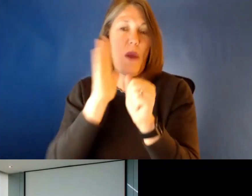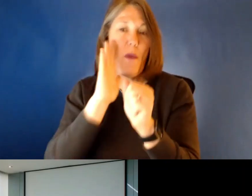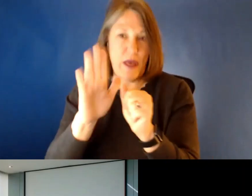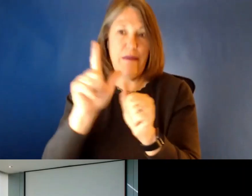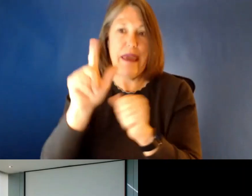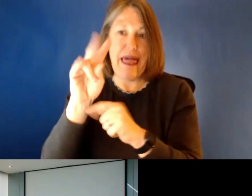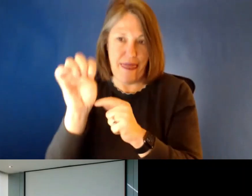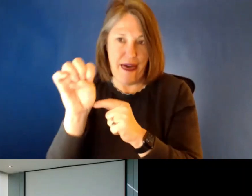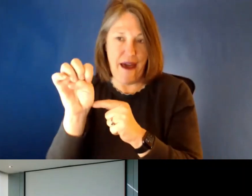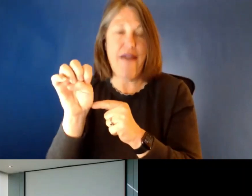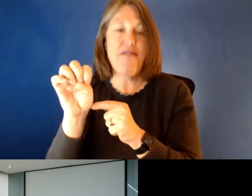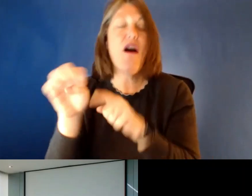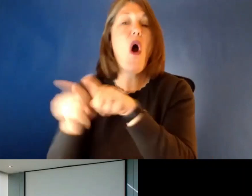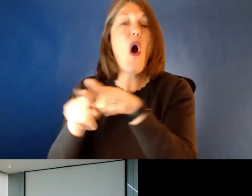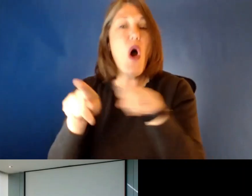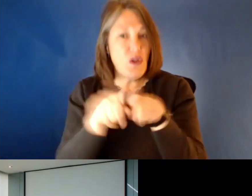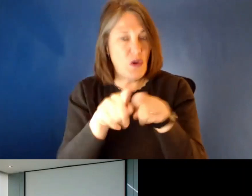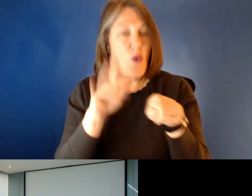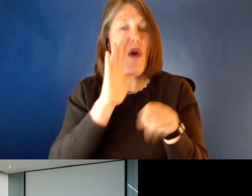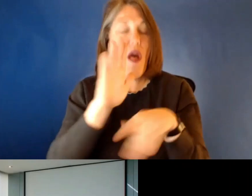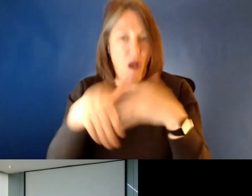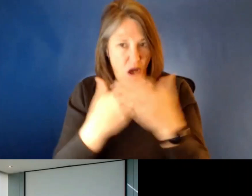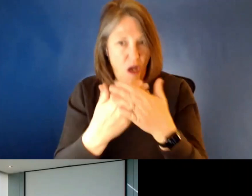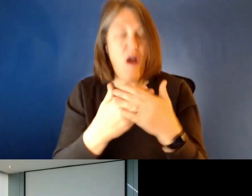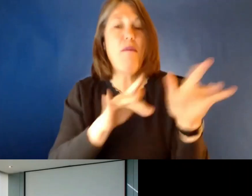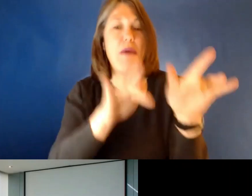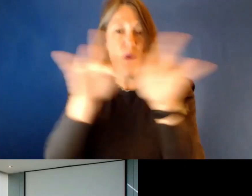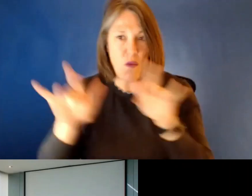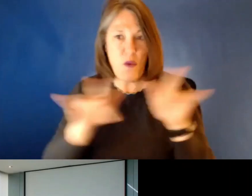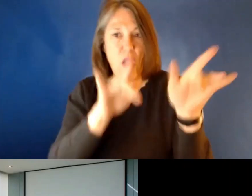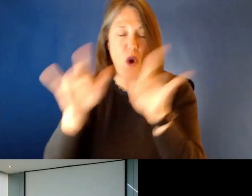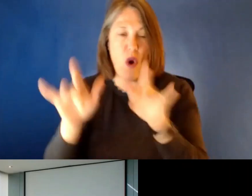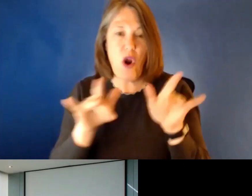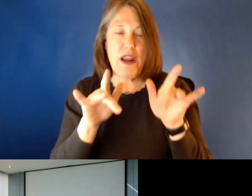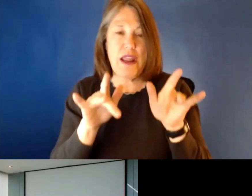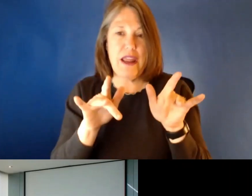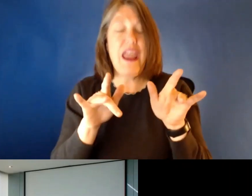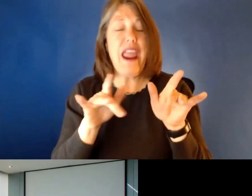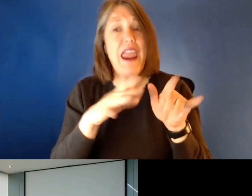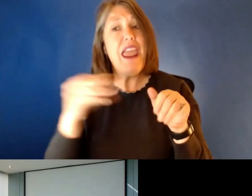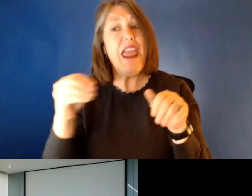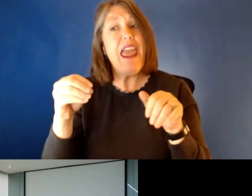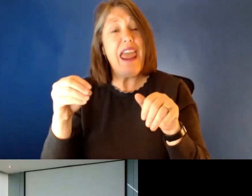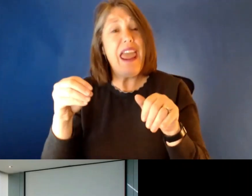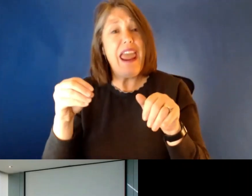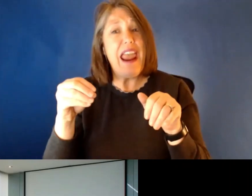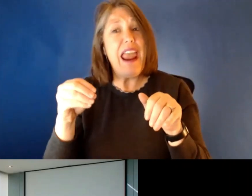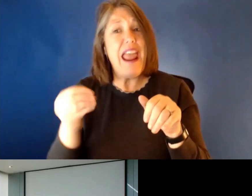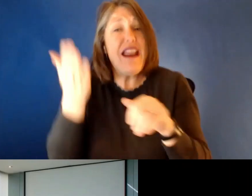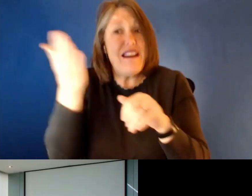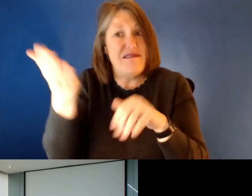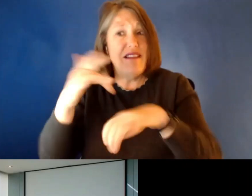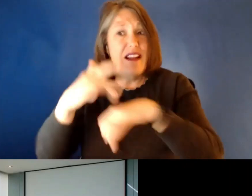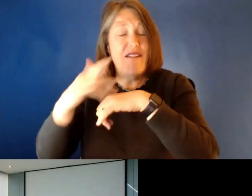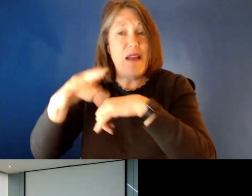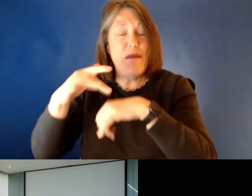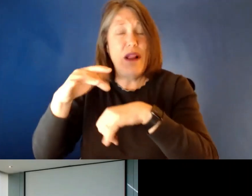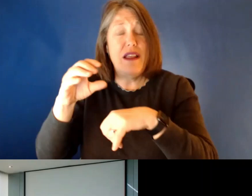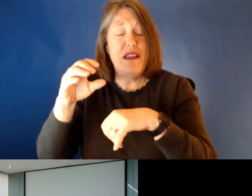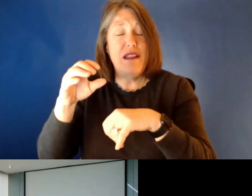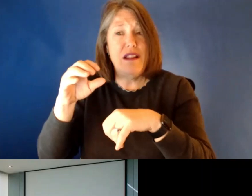06:15:02 They will all be recorded and available in an on-demand library which I want to emphasize,